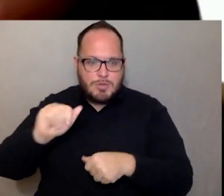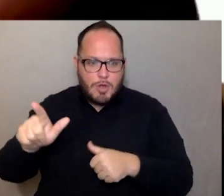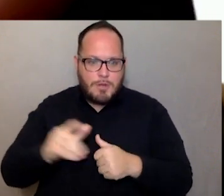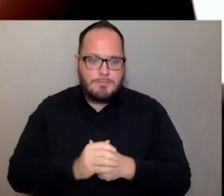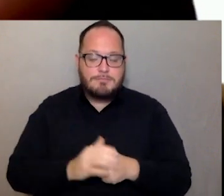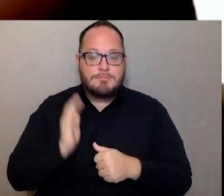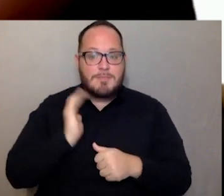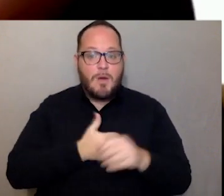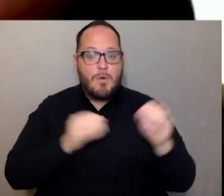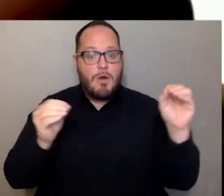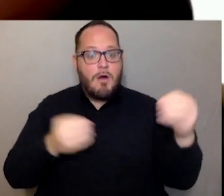CIVIC LIFE AND OUR PARTNERS AT THE OREGON WORKER RELIEF FUND,